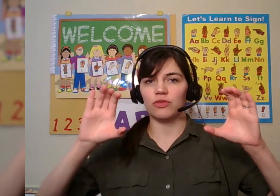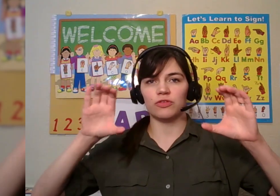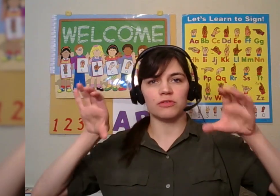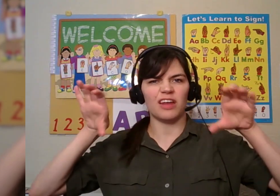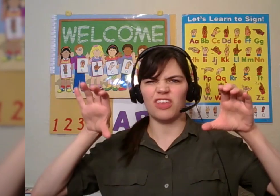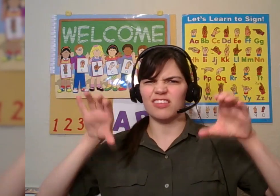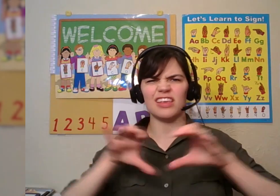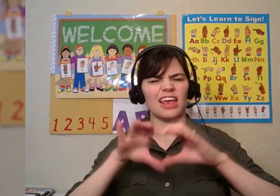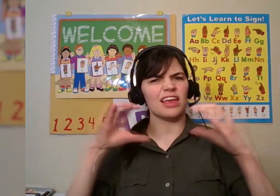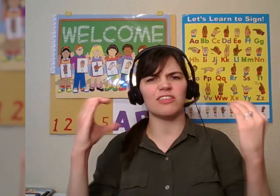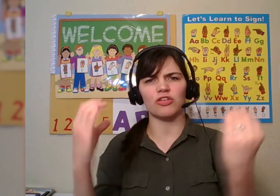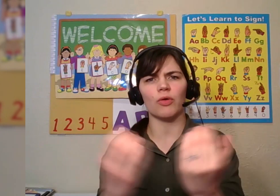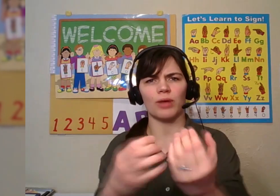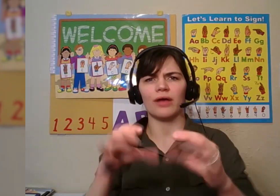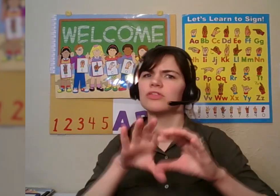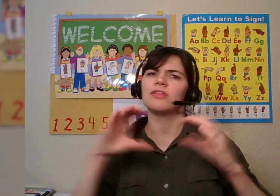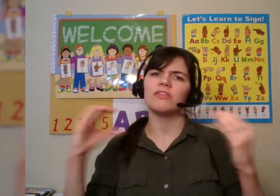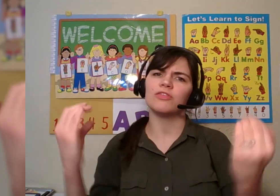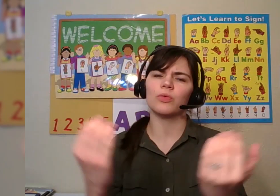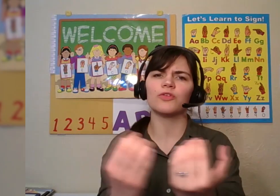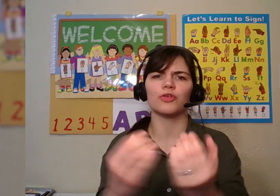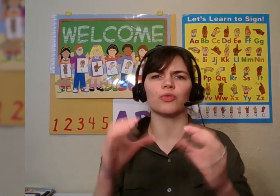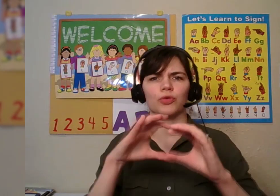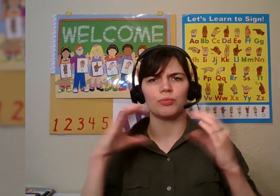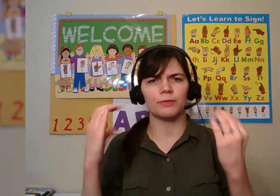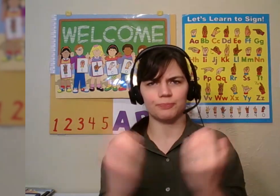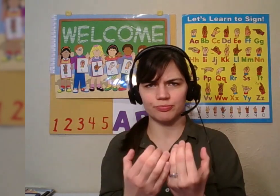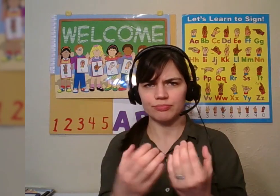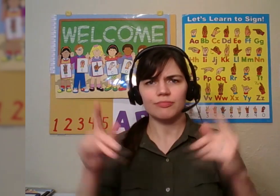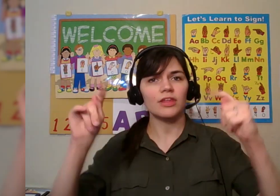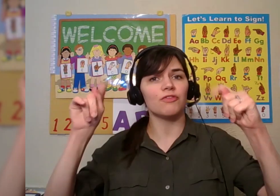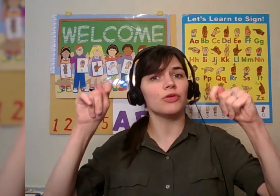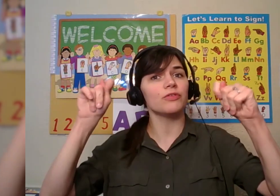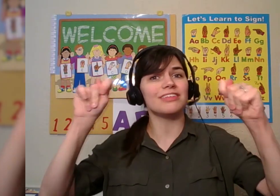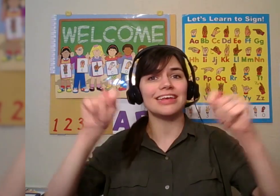kind of like C-hands and go around this is the word for group. If you use T-